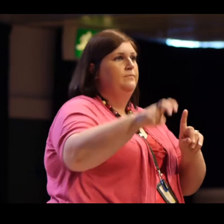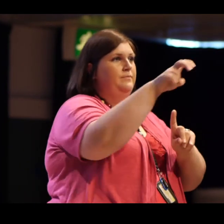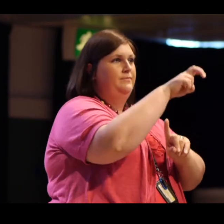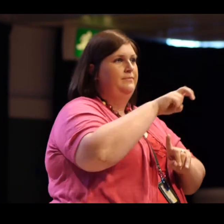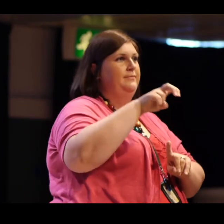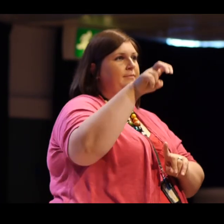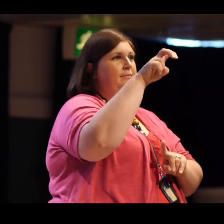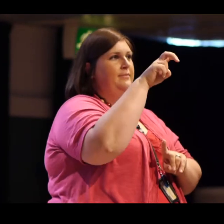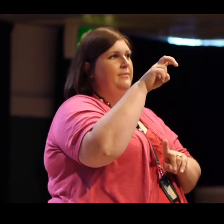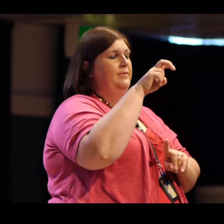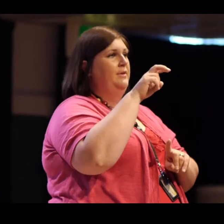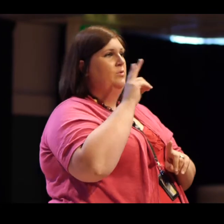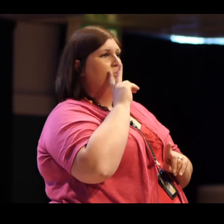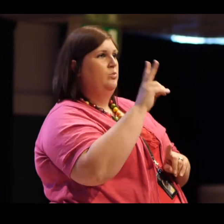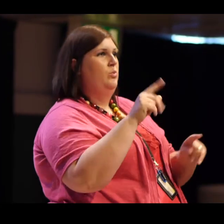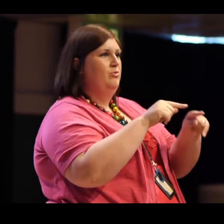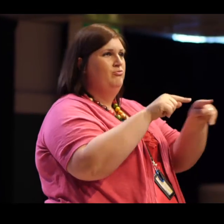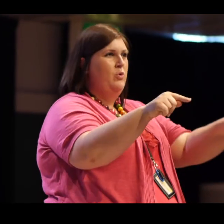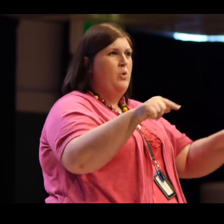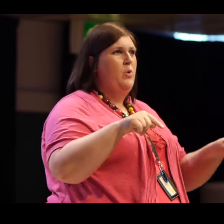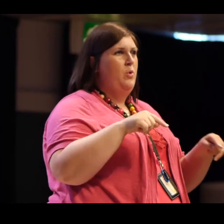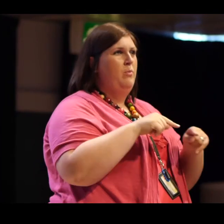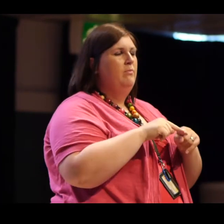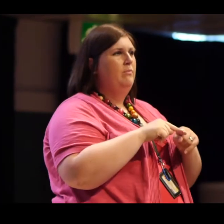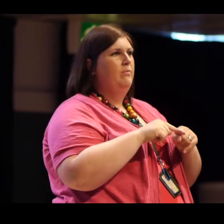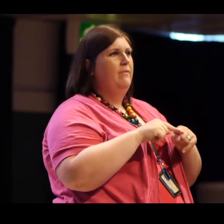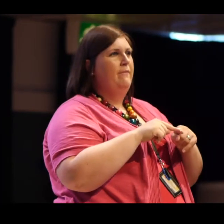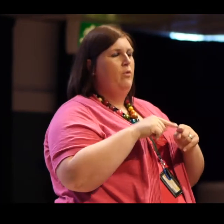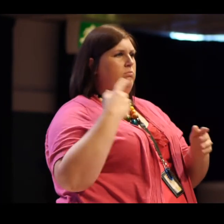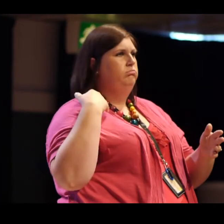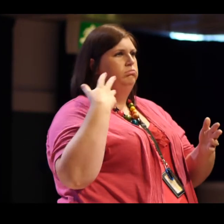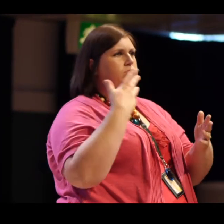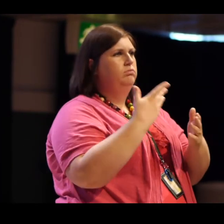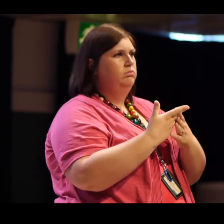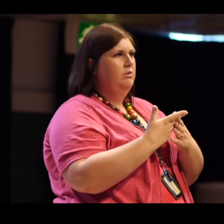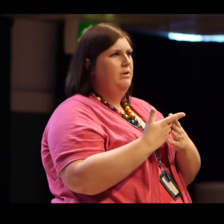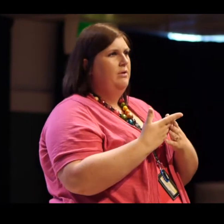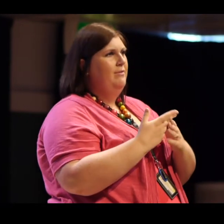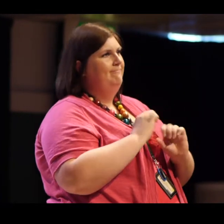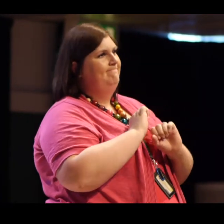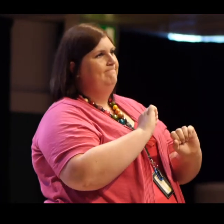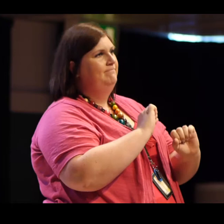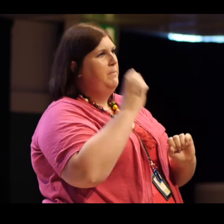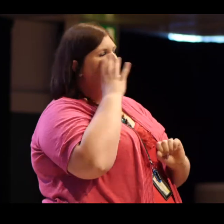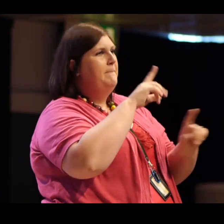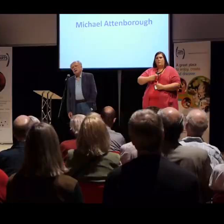and walked into the room, for probably a great deal of time, which was his bedroom as a boy.